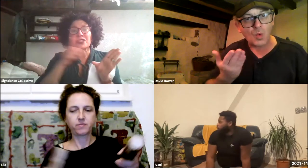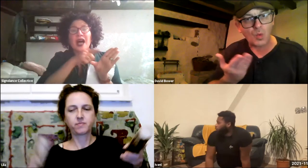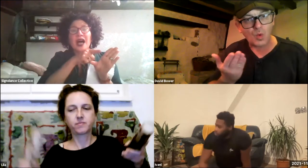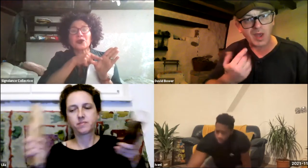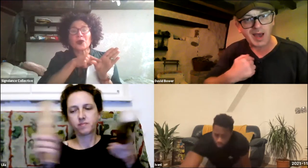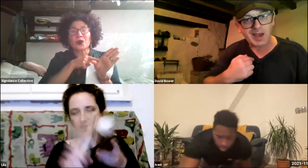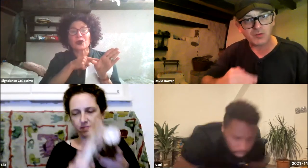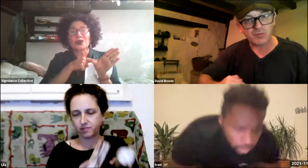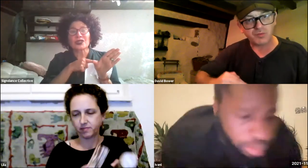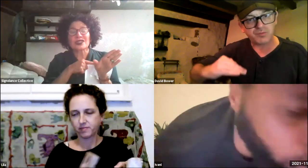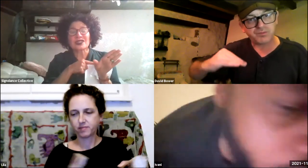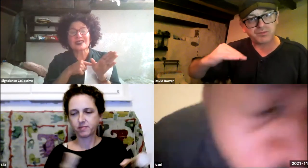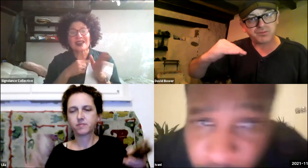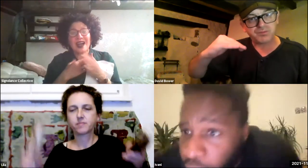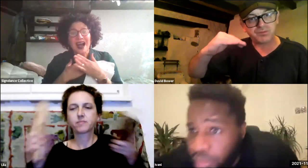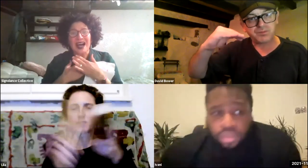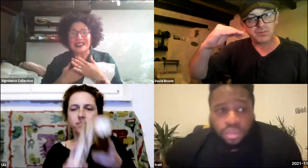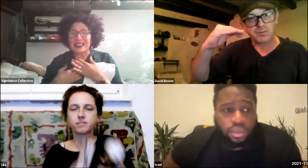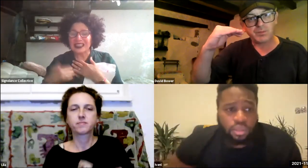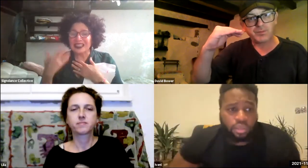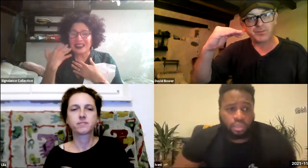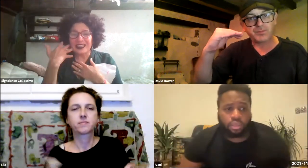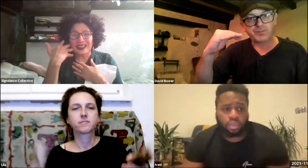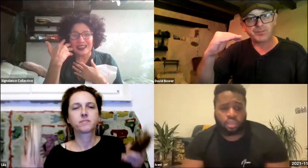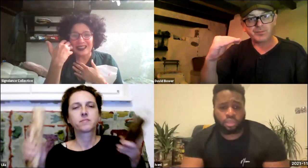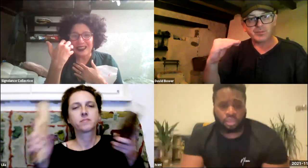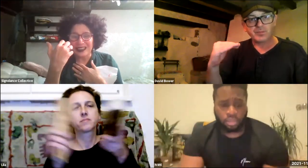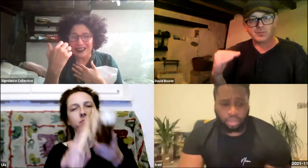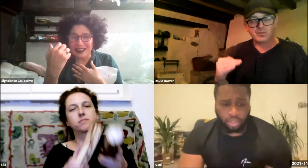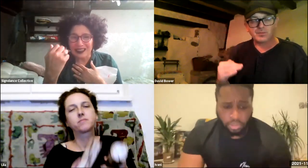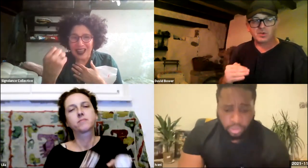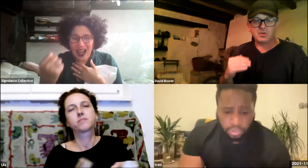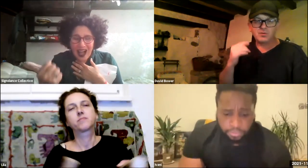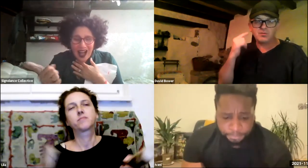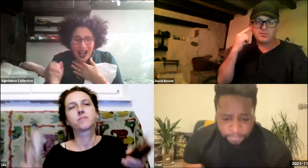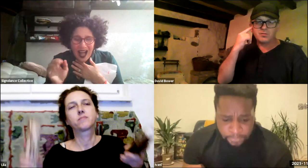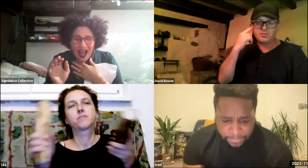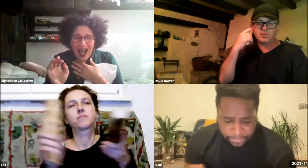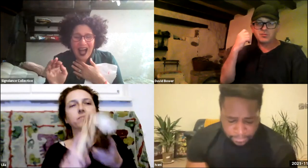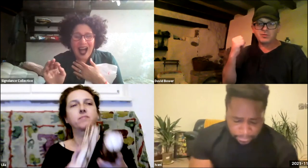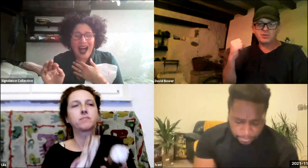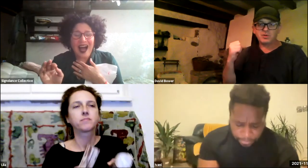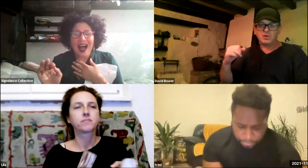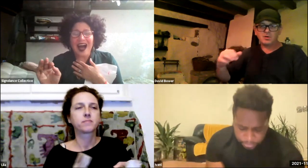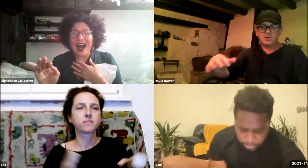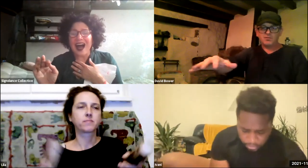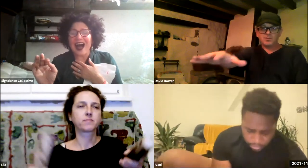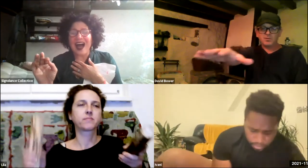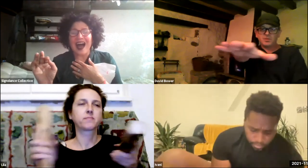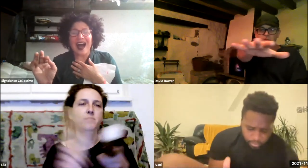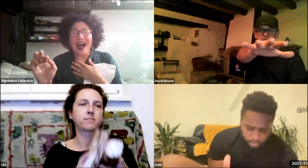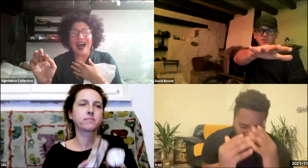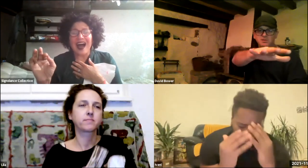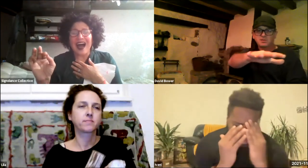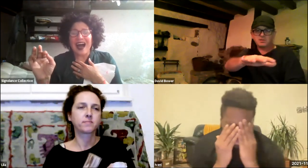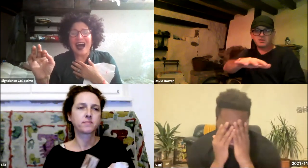or bottom of your screen and on the right-hand side. Or if you want to have